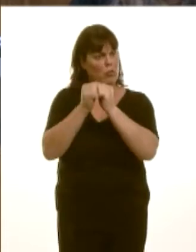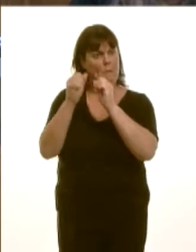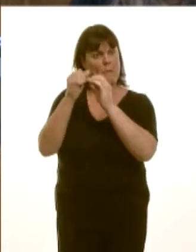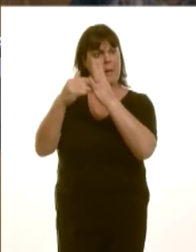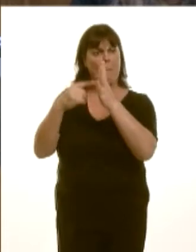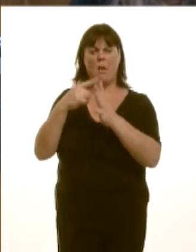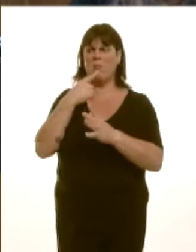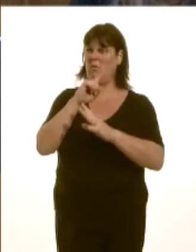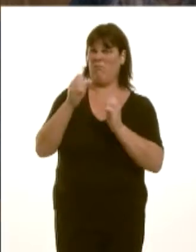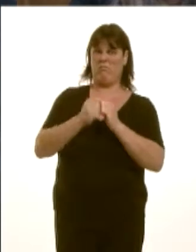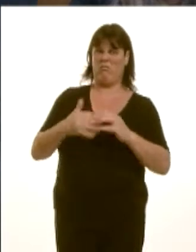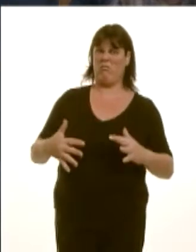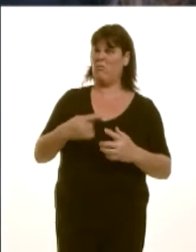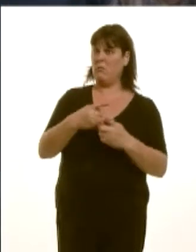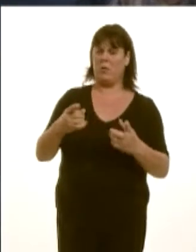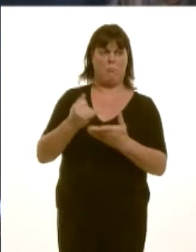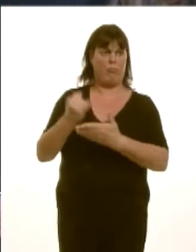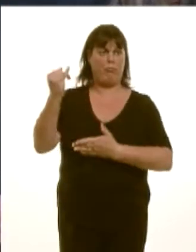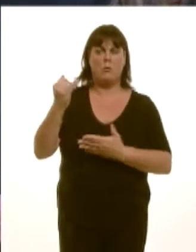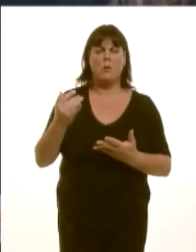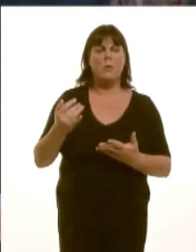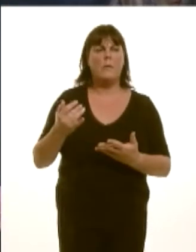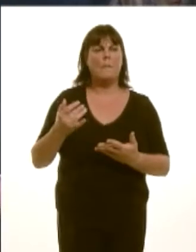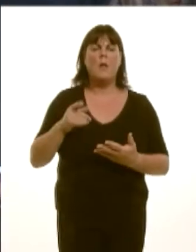I am impressed by an organisation that calls for an inquiry into its own members, which